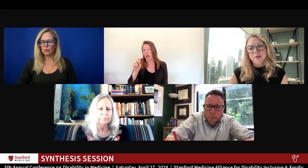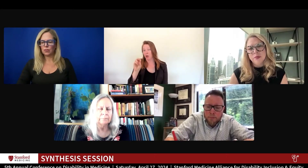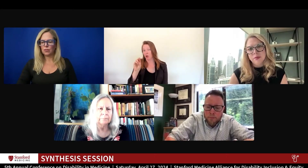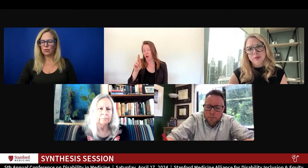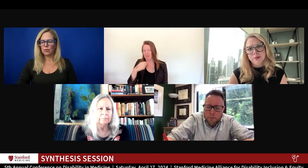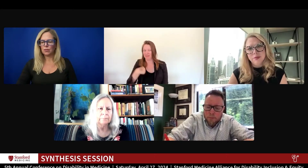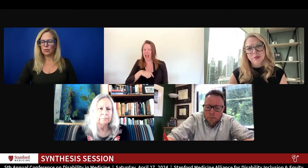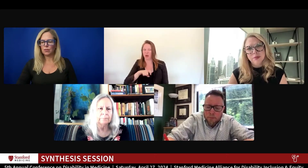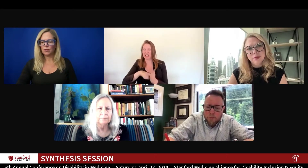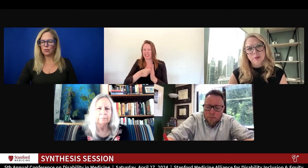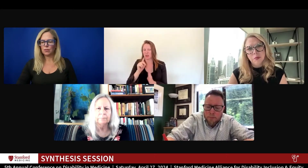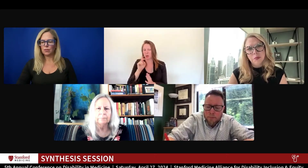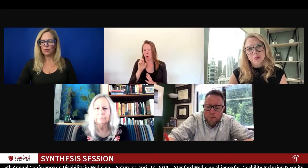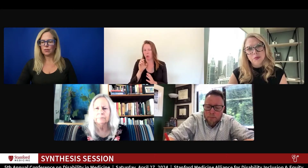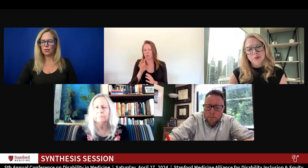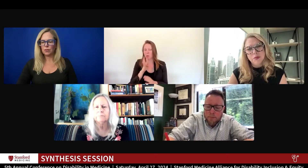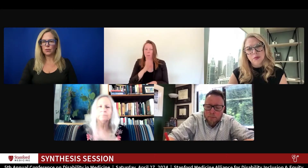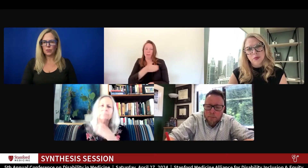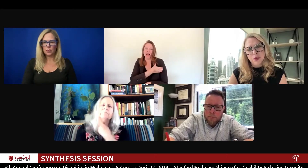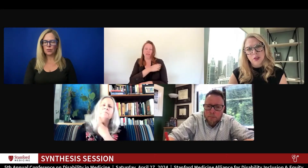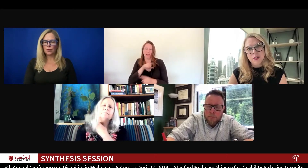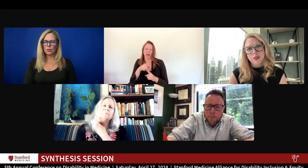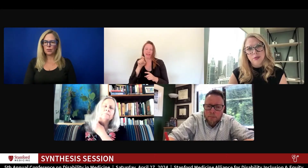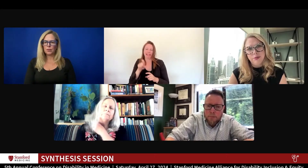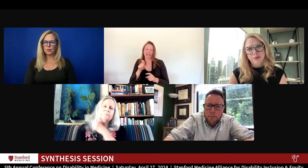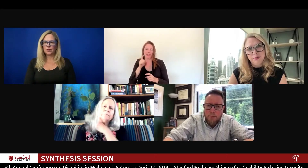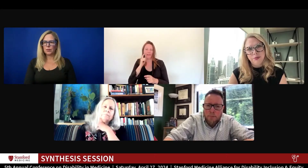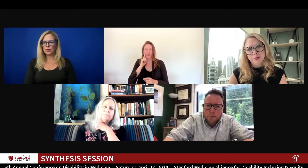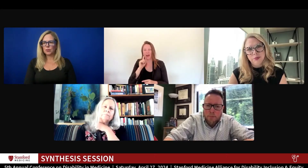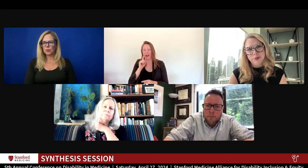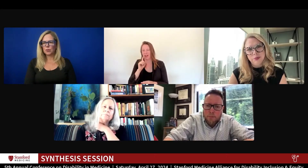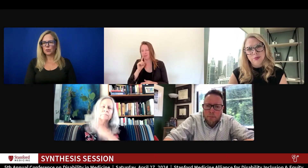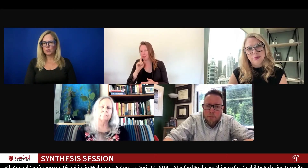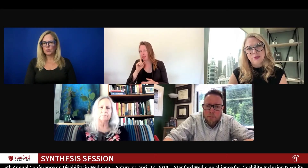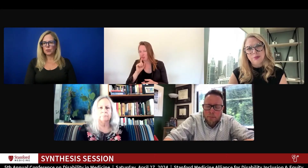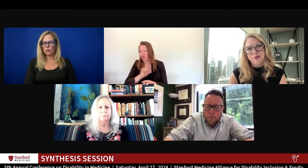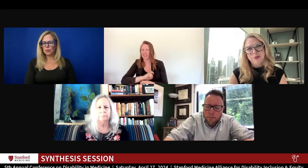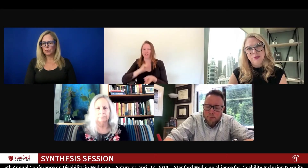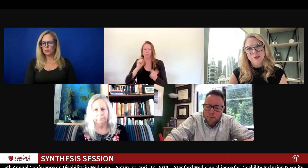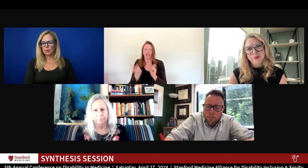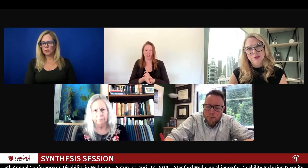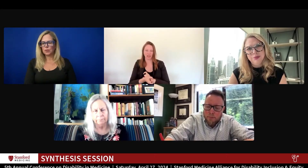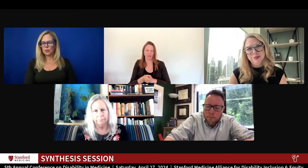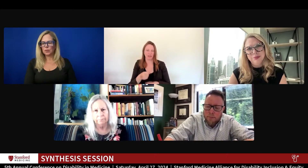As Dr. Swenor in our keynote spoke powerfully to, about the need for